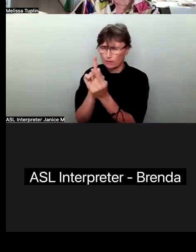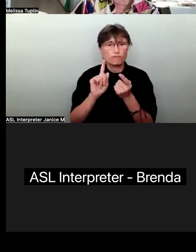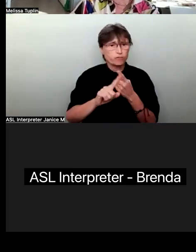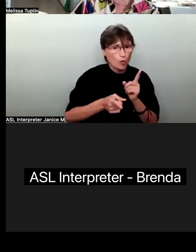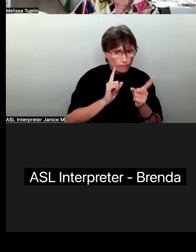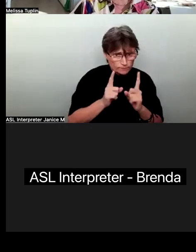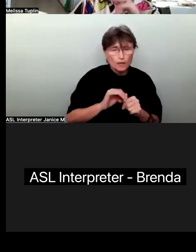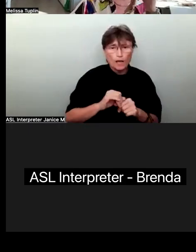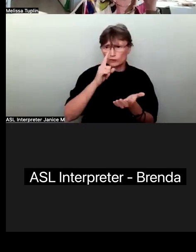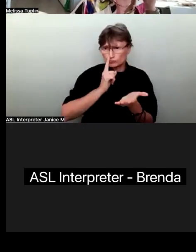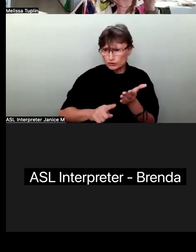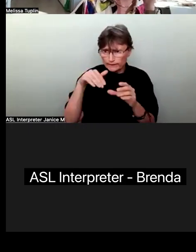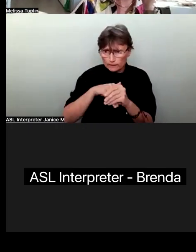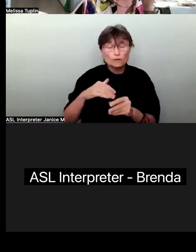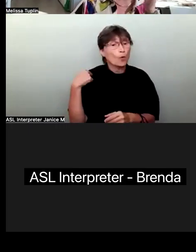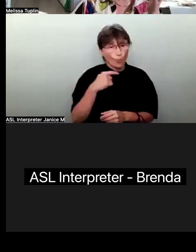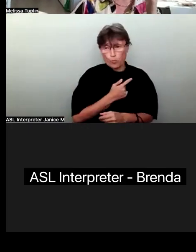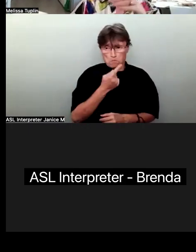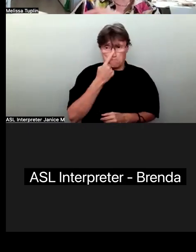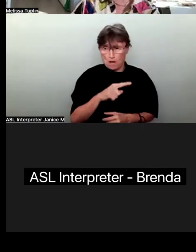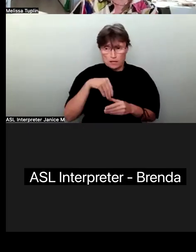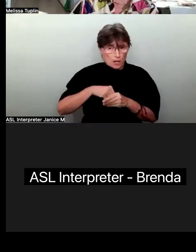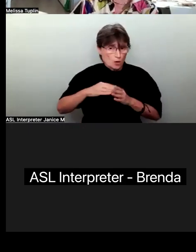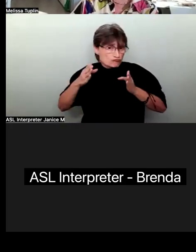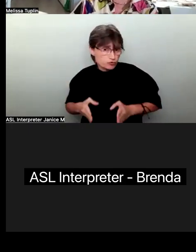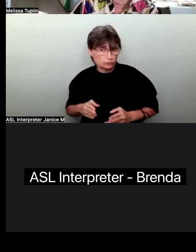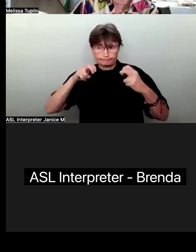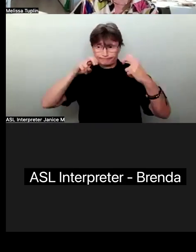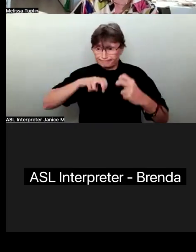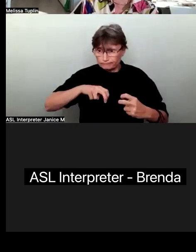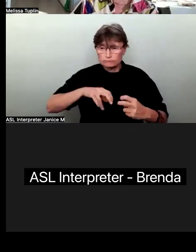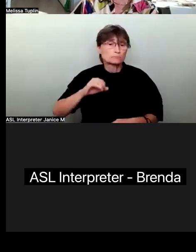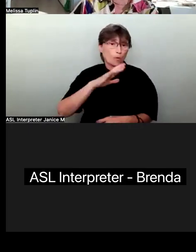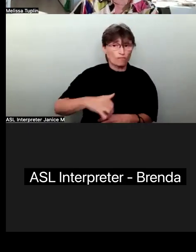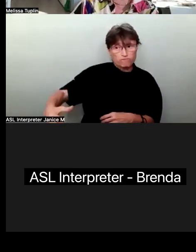can assist you over the phone, in person or online, and help is available for applicants